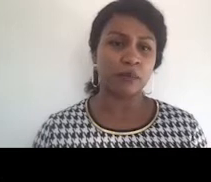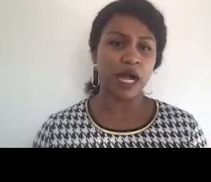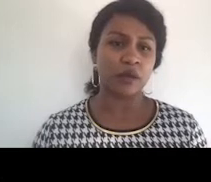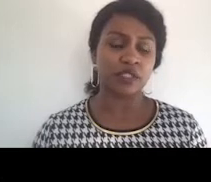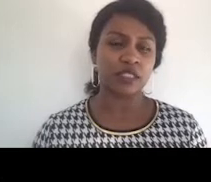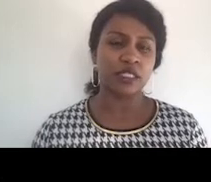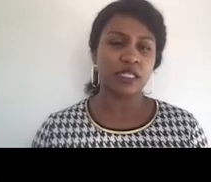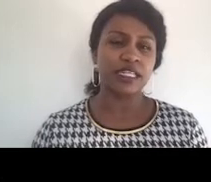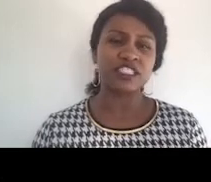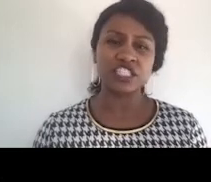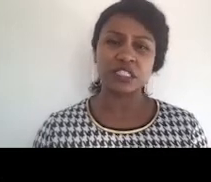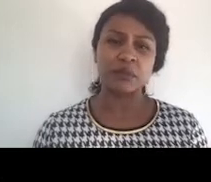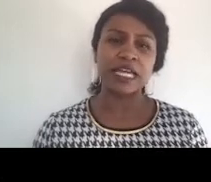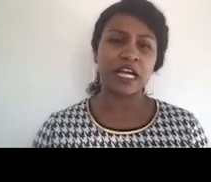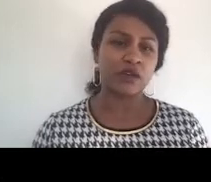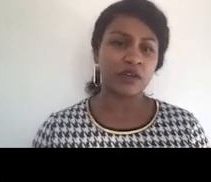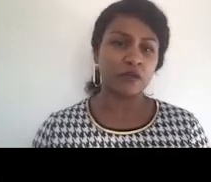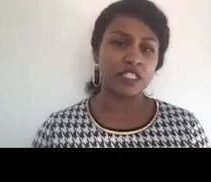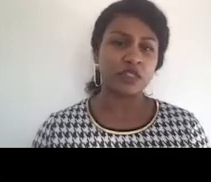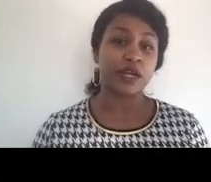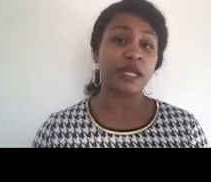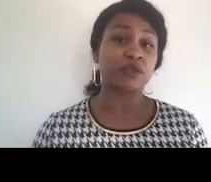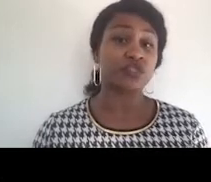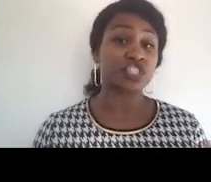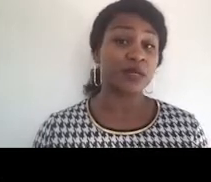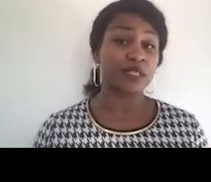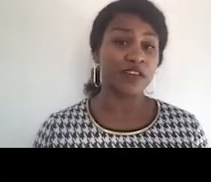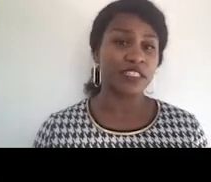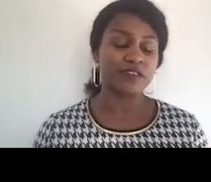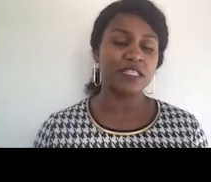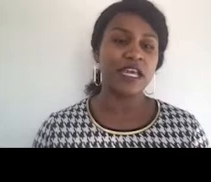empowered. In addition, Black Calgarian voices were able to shape the narratives